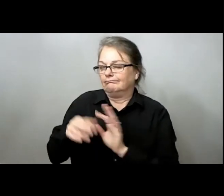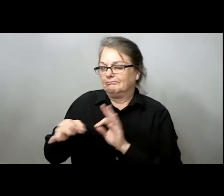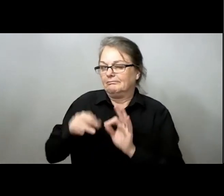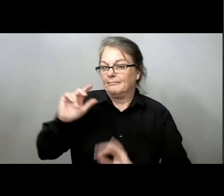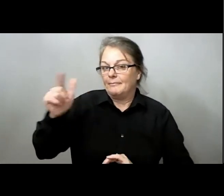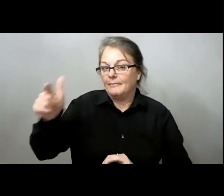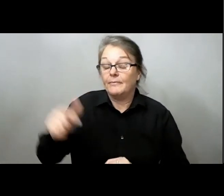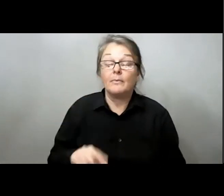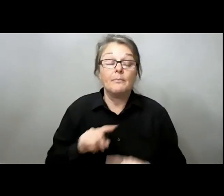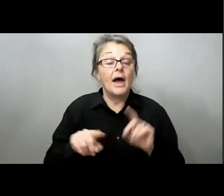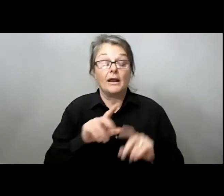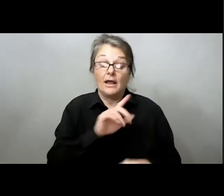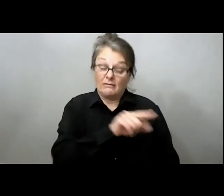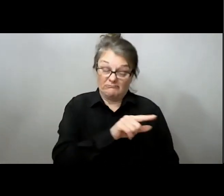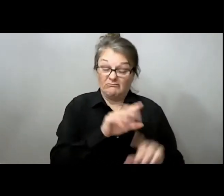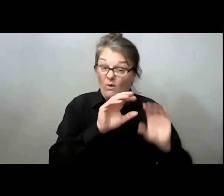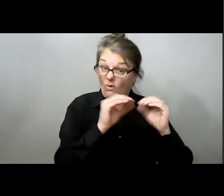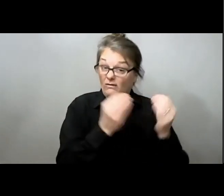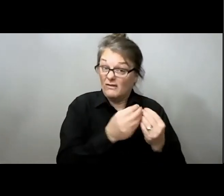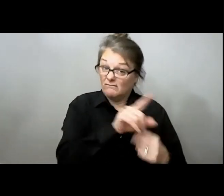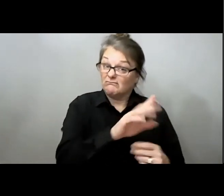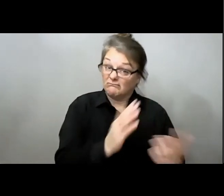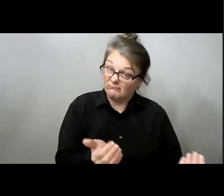BUT THE DUTY TO ACCOMMODATE MEANS THAT ORGANIZATIONS